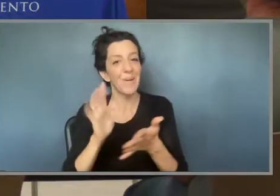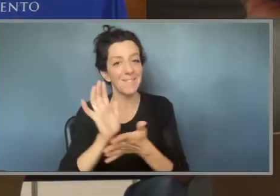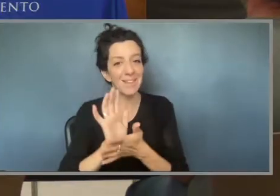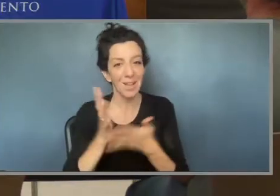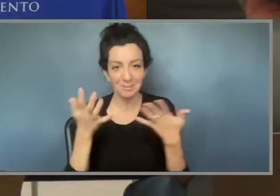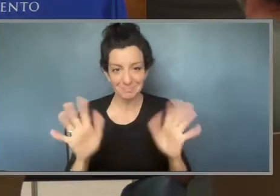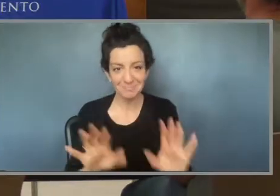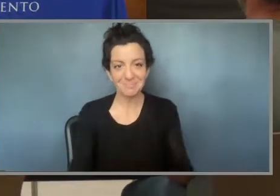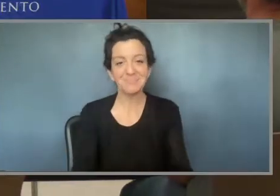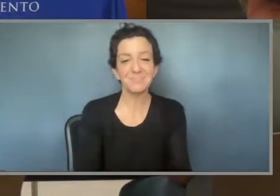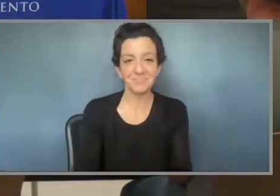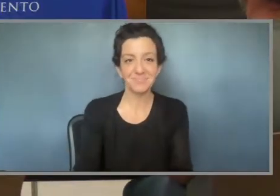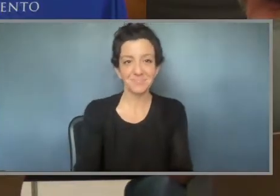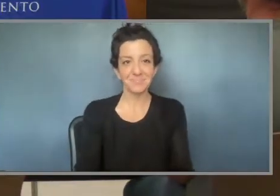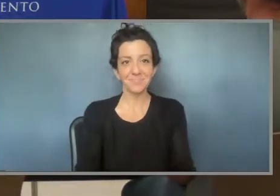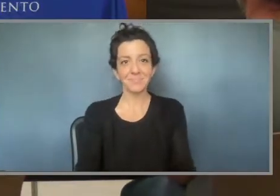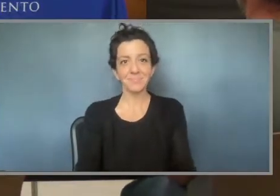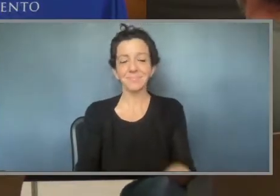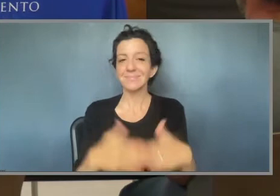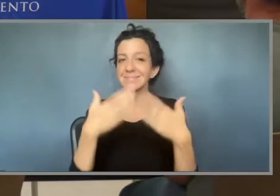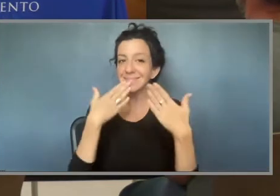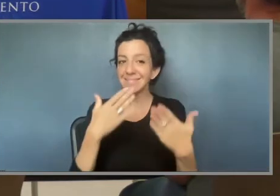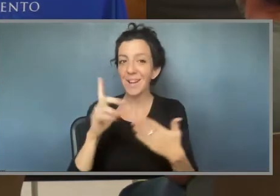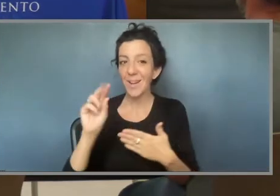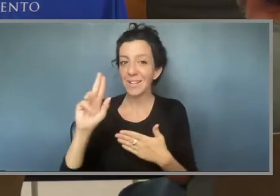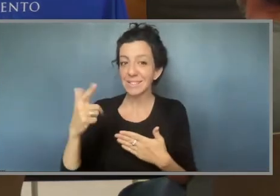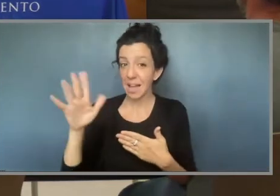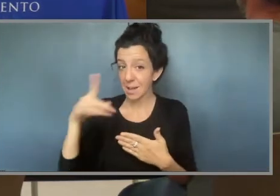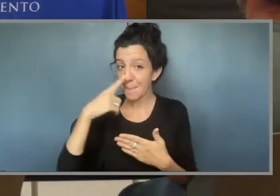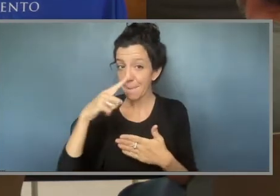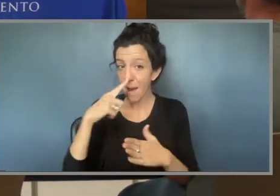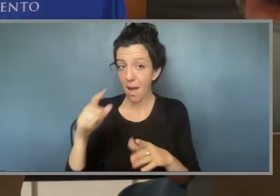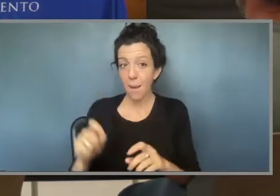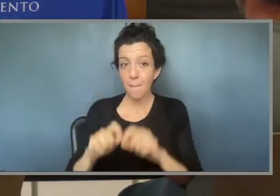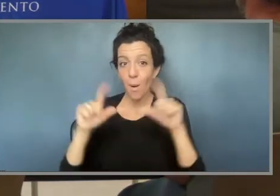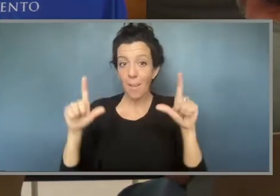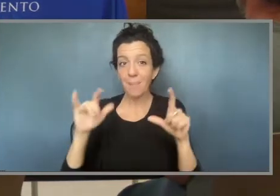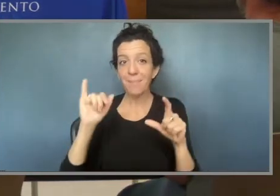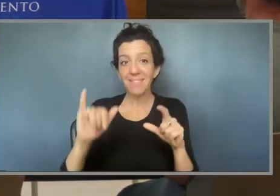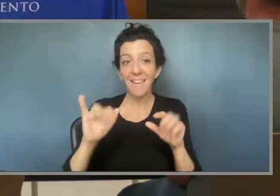Studio: Great Thank you so much Doug and Doug Would you mind actually pulling up the community of interest form,